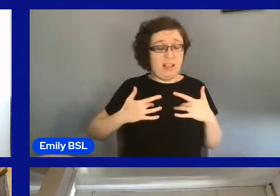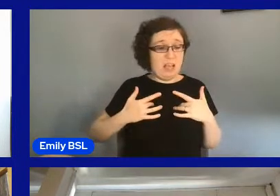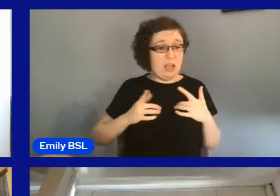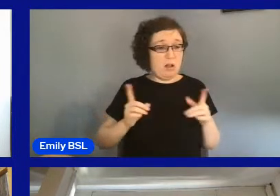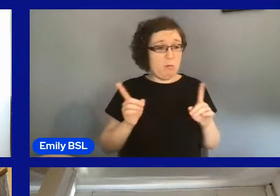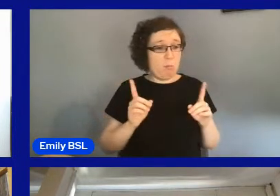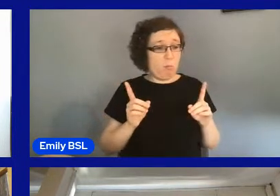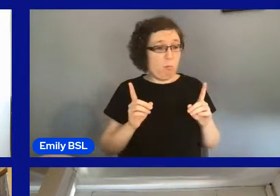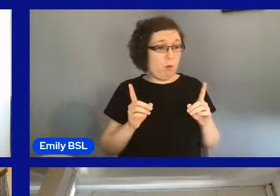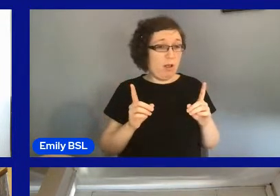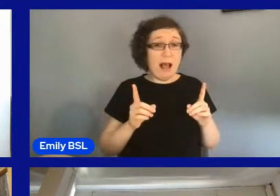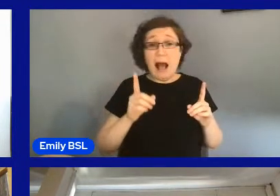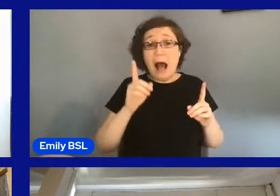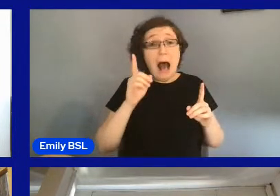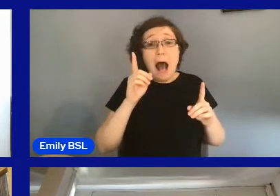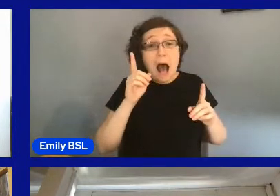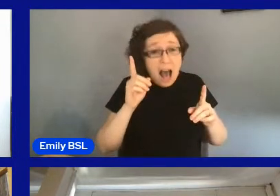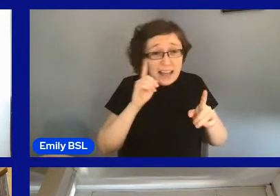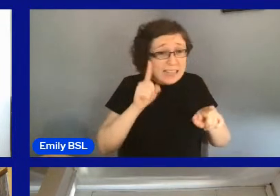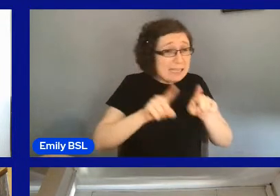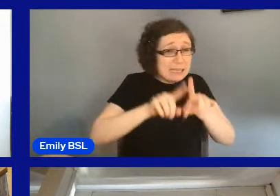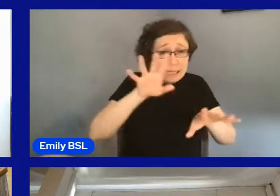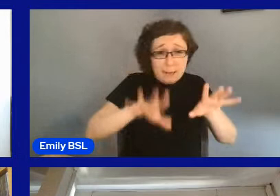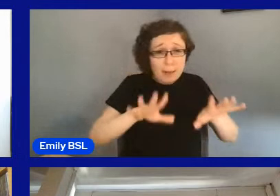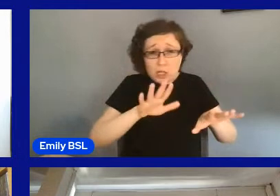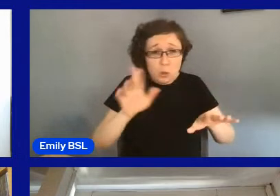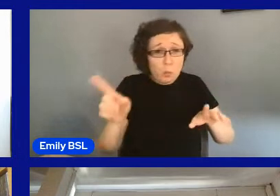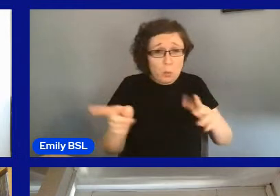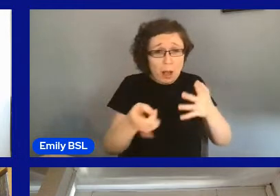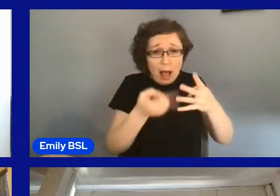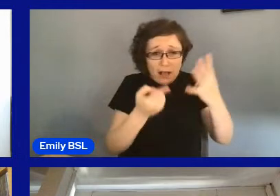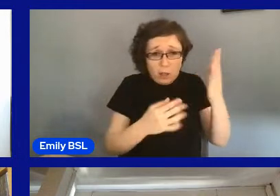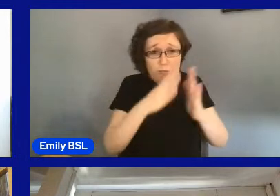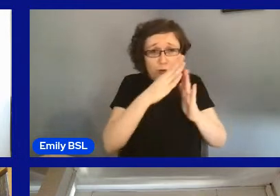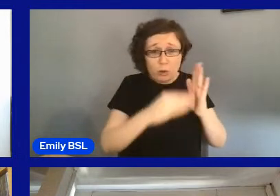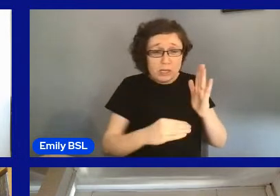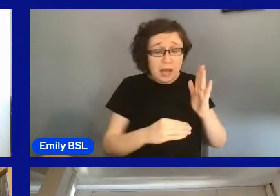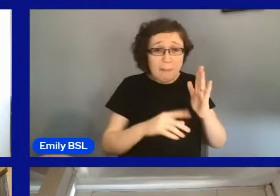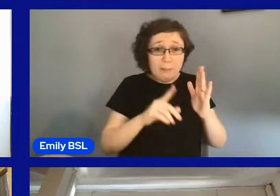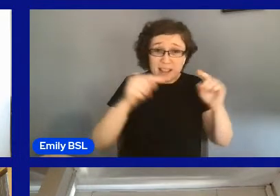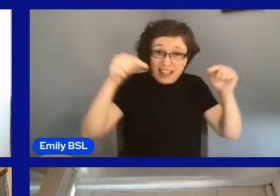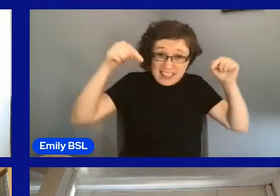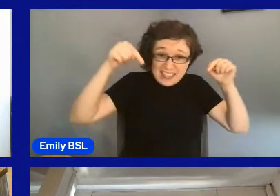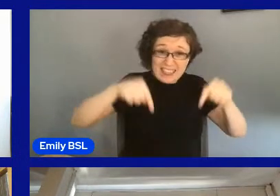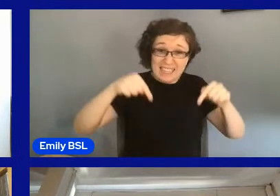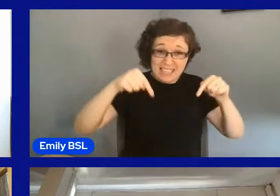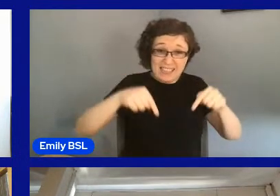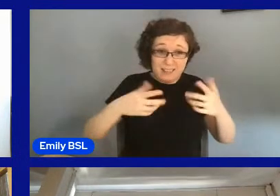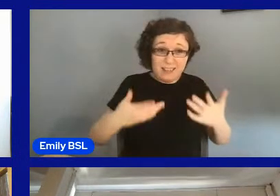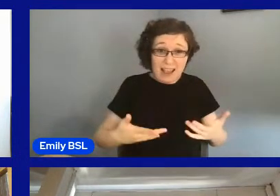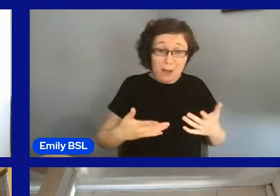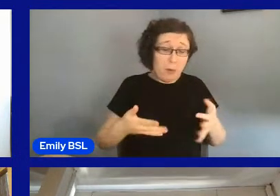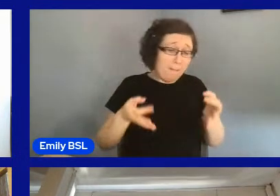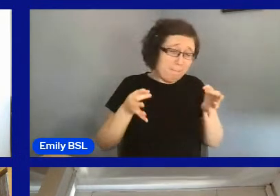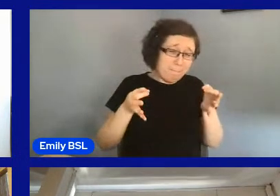this can go for all of the different prototypes, this is almost the perfect time for these